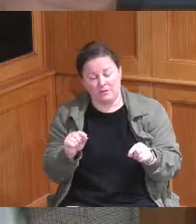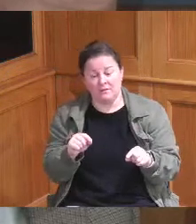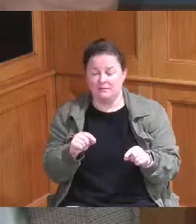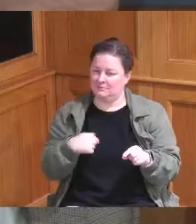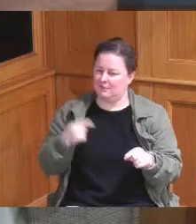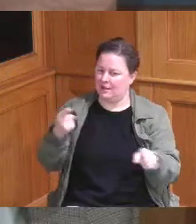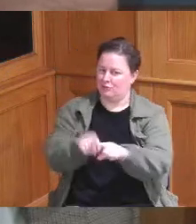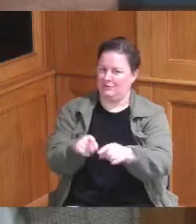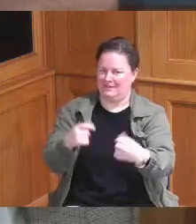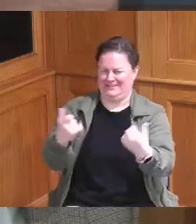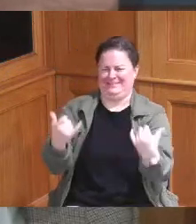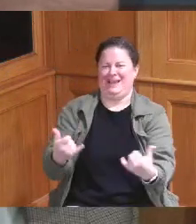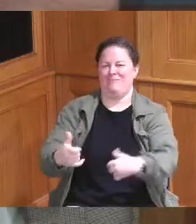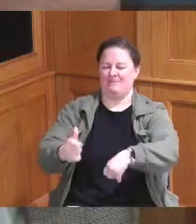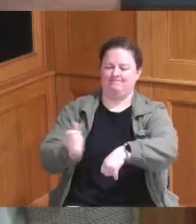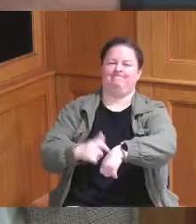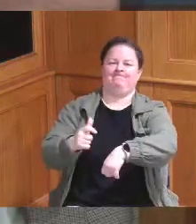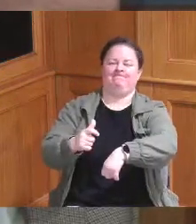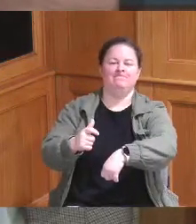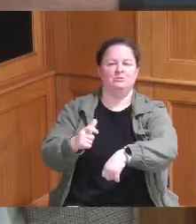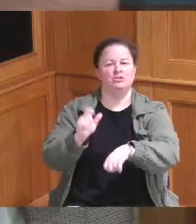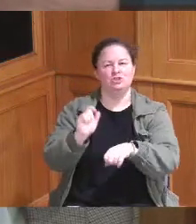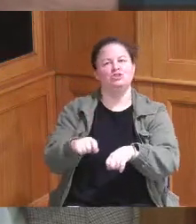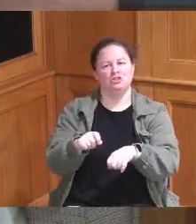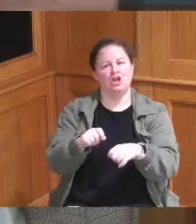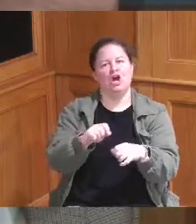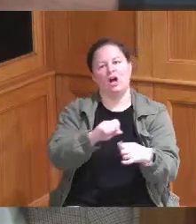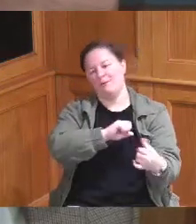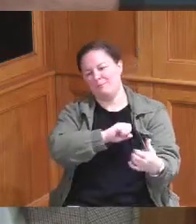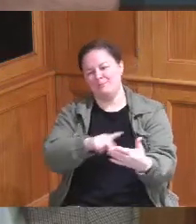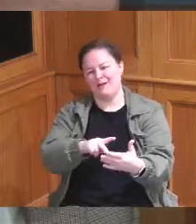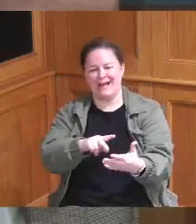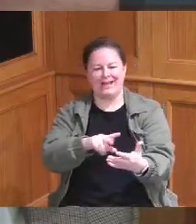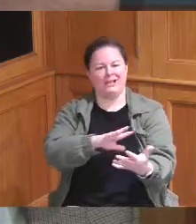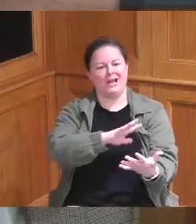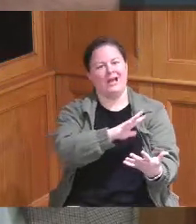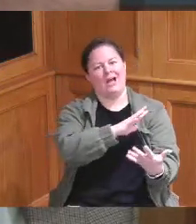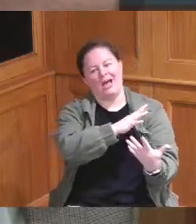time now where it should be absorbed into the regular Health System where people go to their